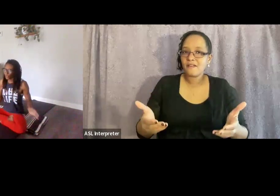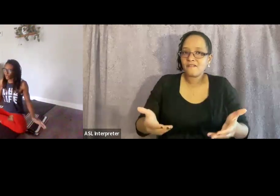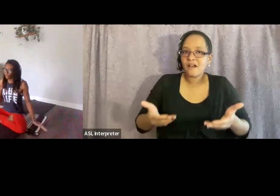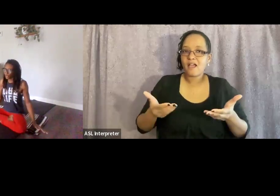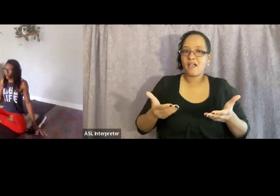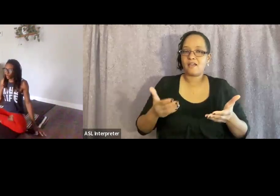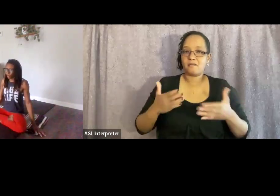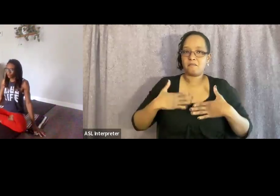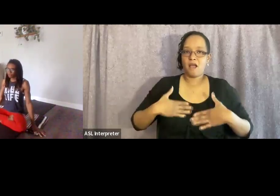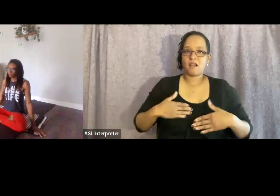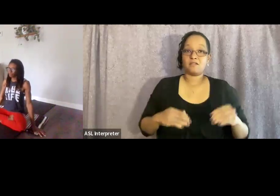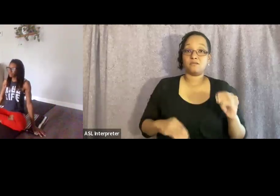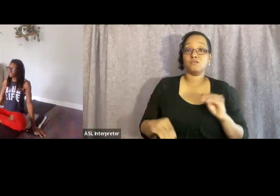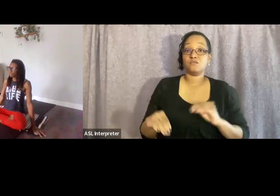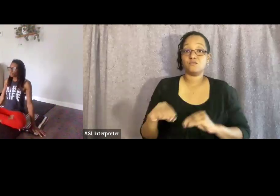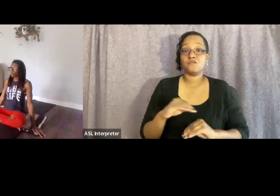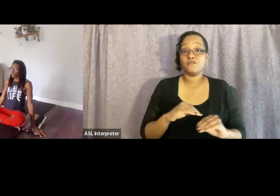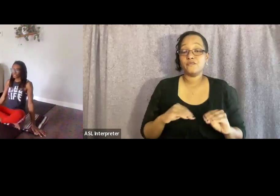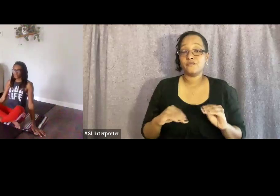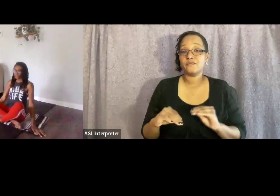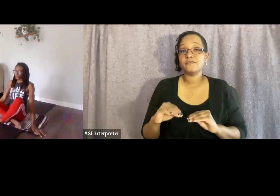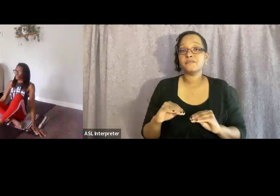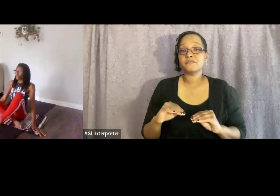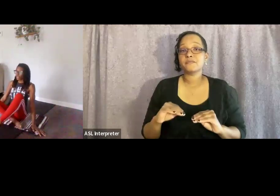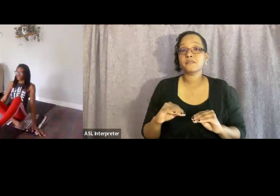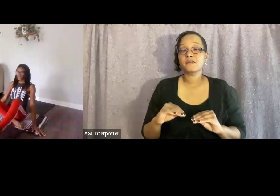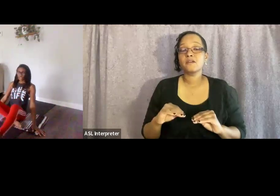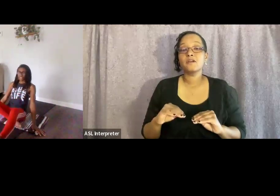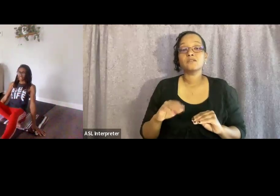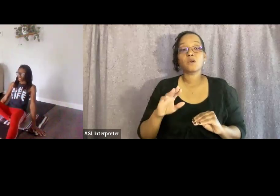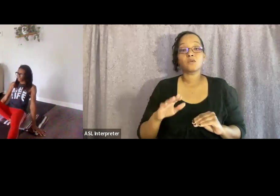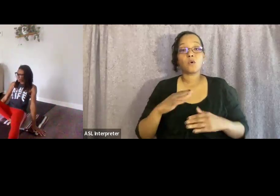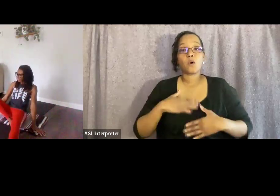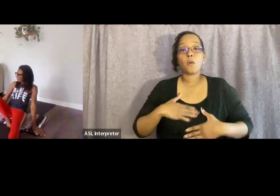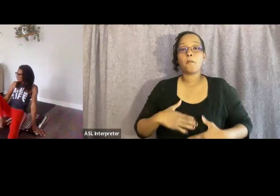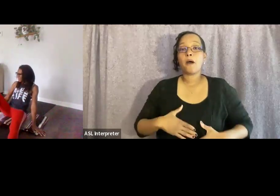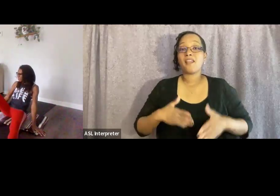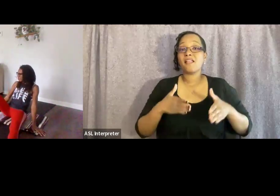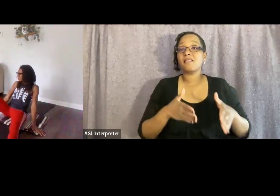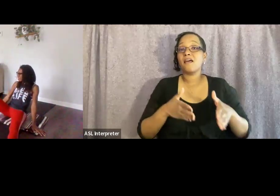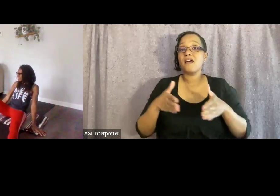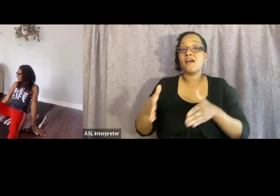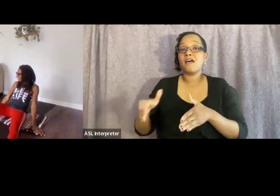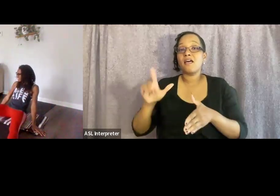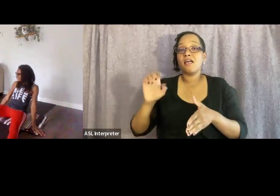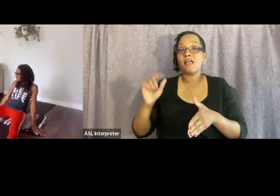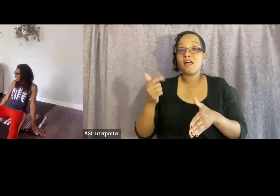So wherever you are, feel free to adjust your legs. You could change the crossings.